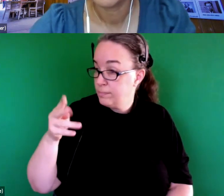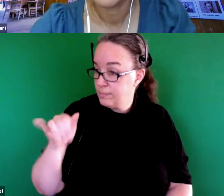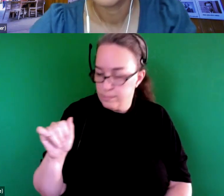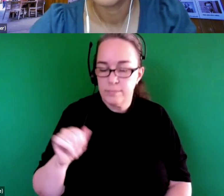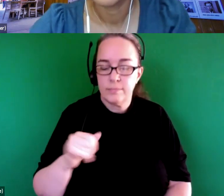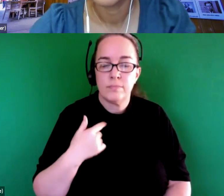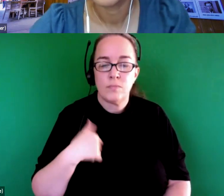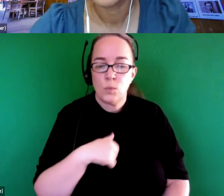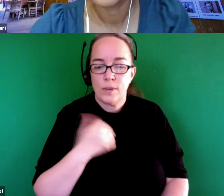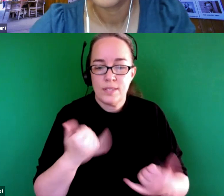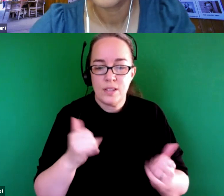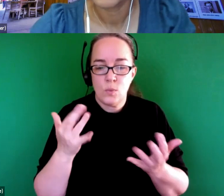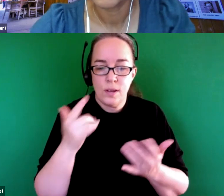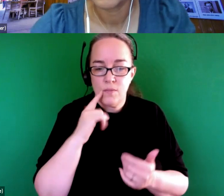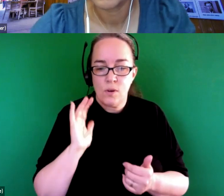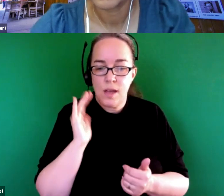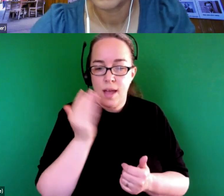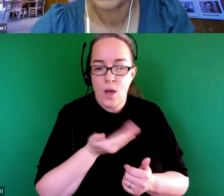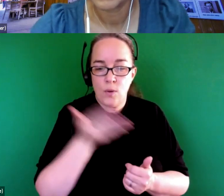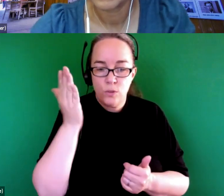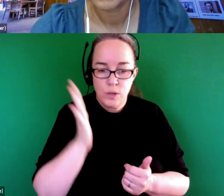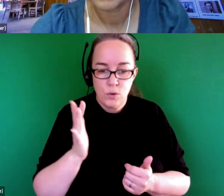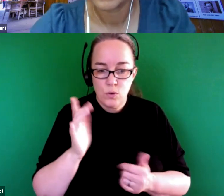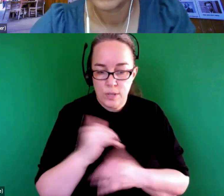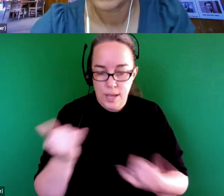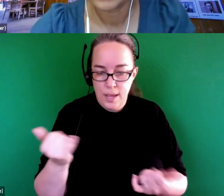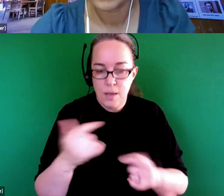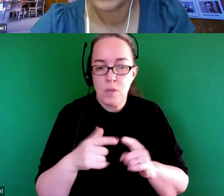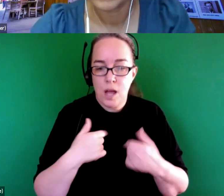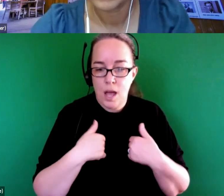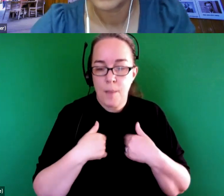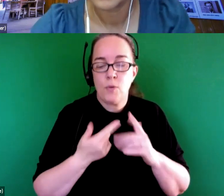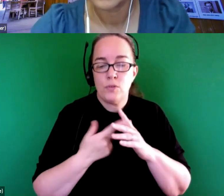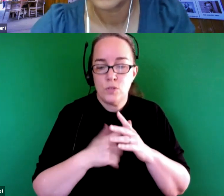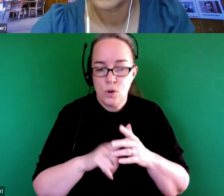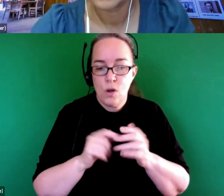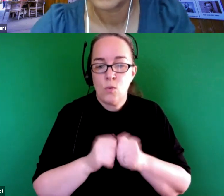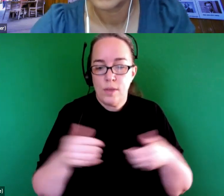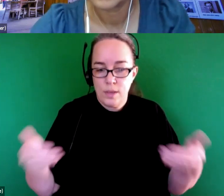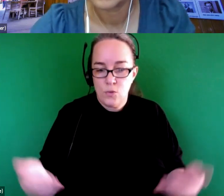Ram Subramaniam (He/him): we're still waiting for our speaker today but i'm going to start introducing our speaker.